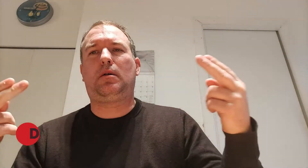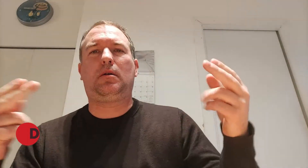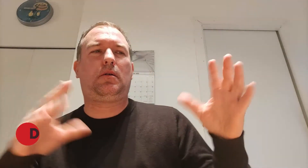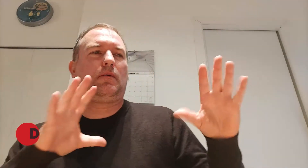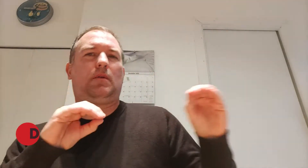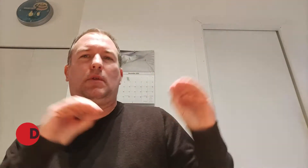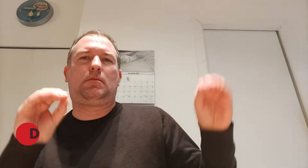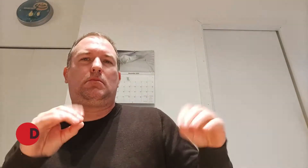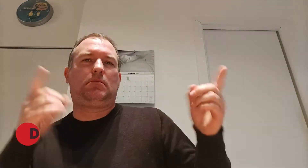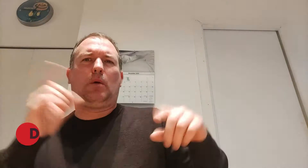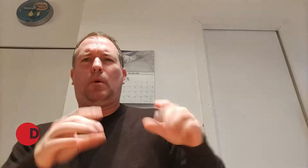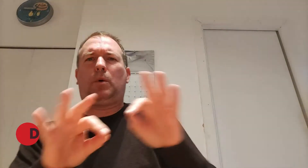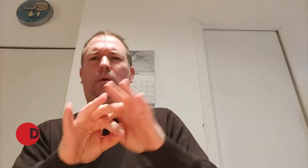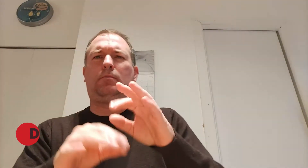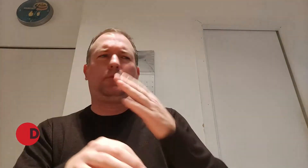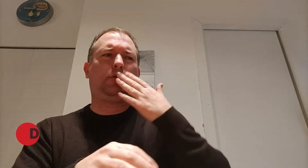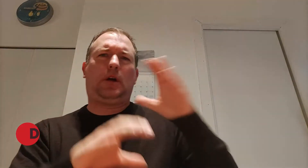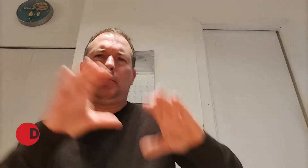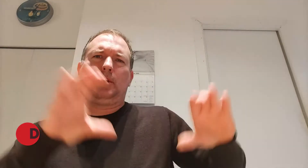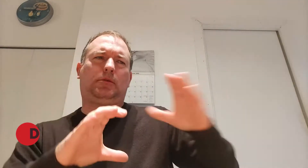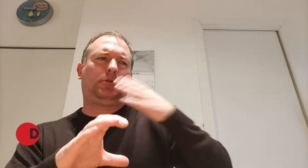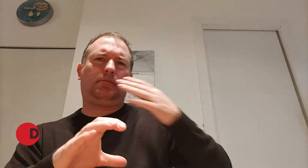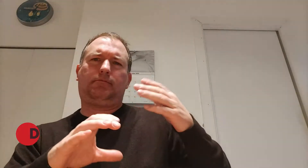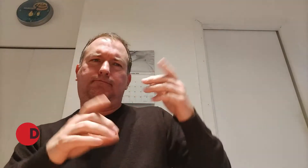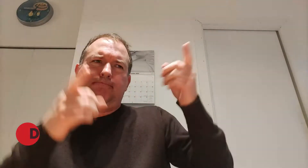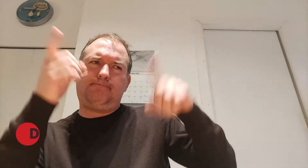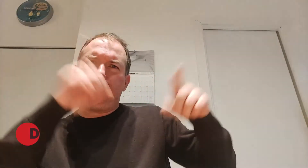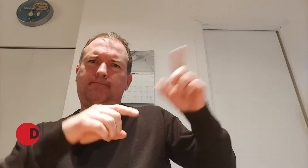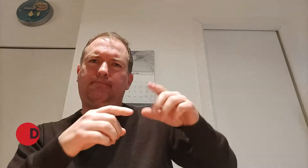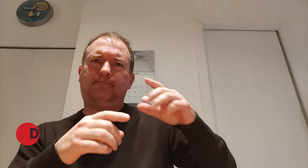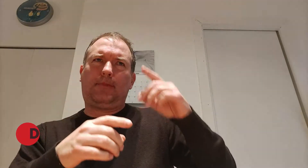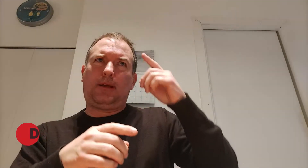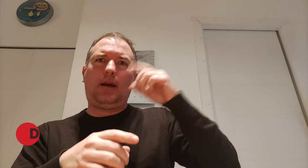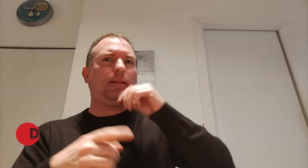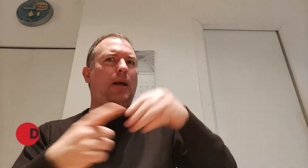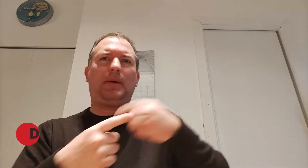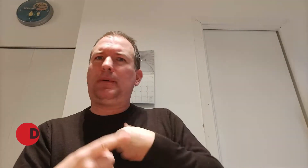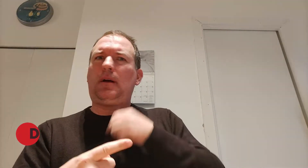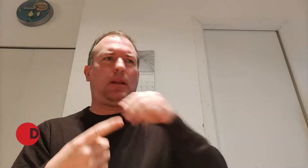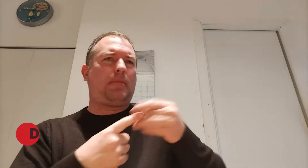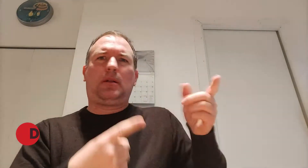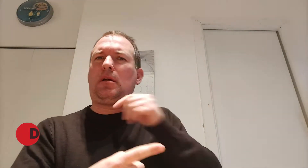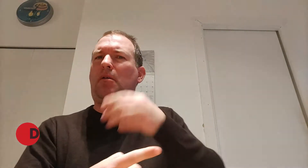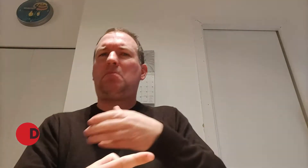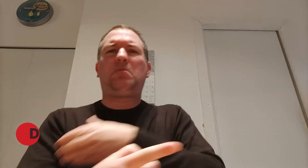it would make it so much easier for both. Most importantly is good chemistry and share decision making,